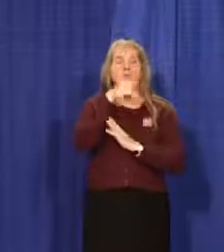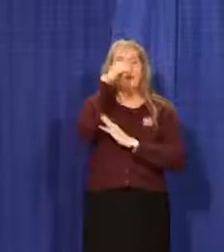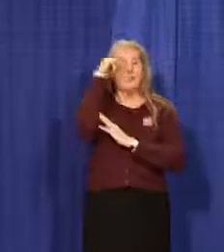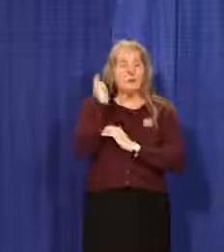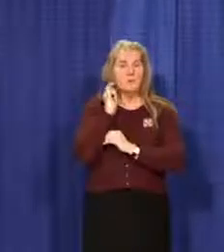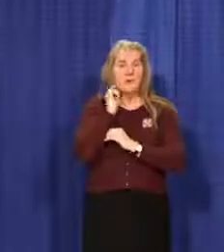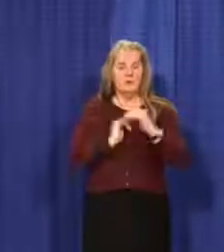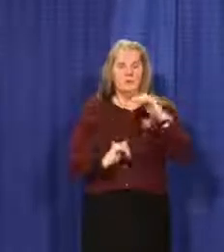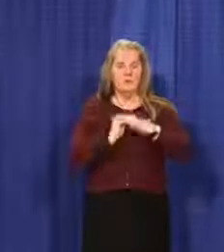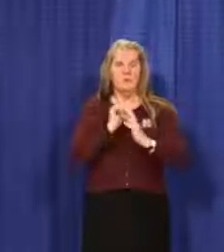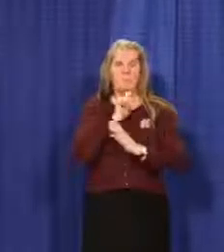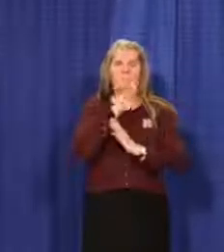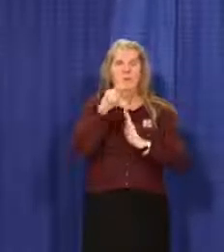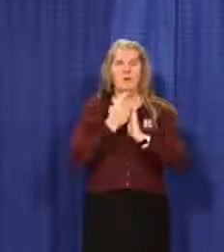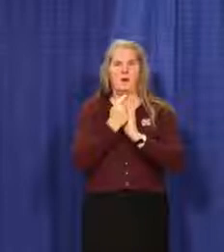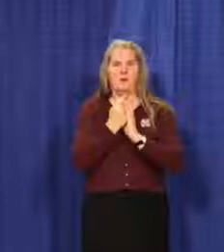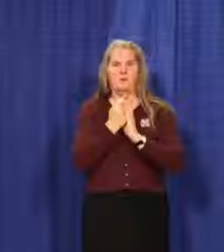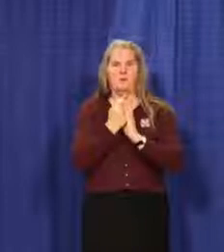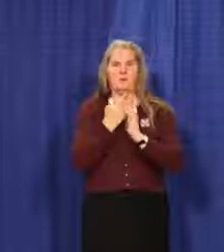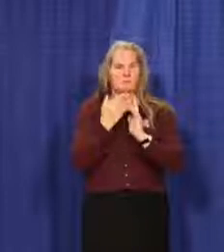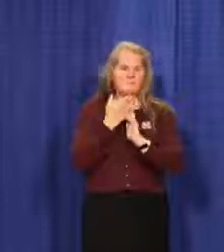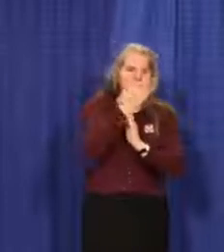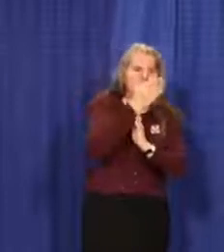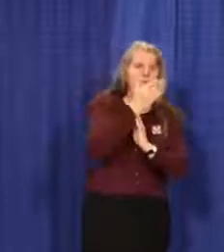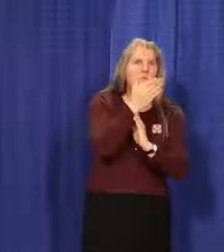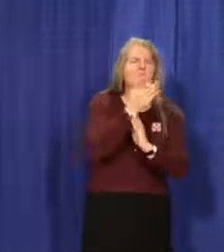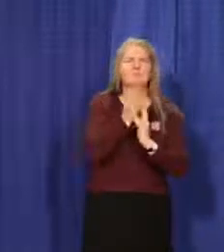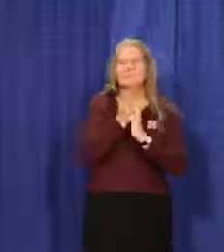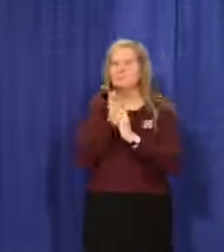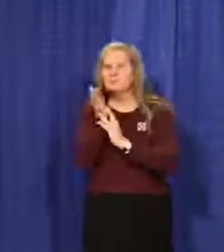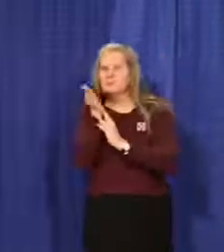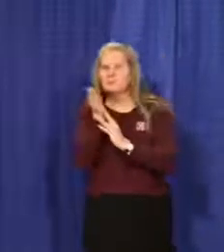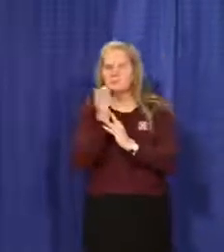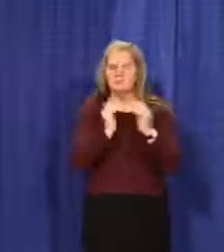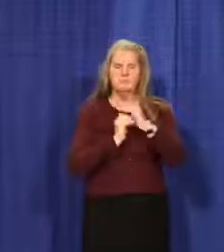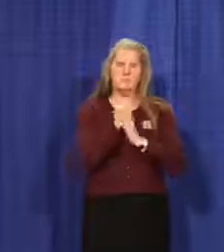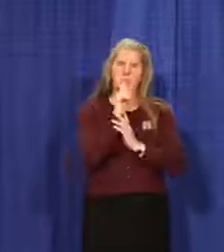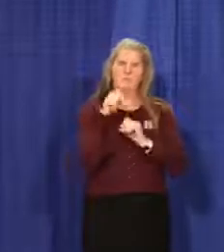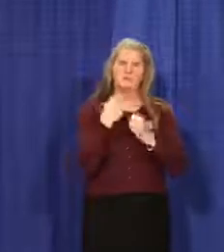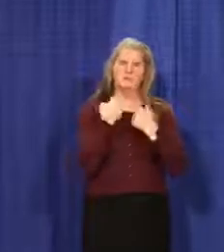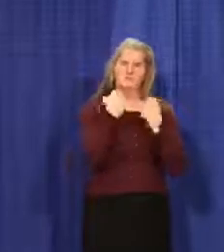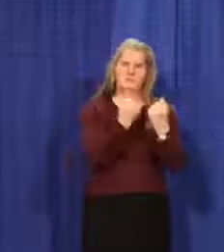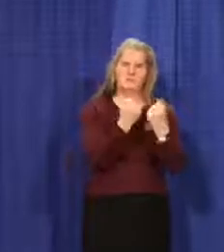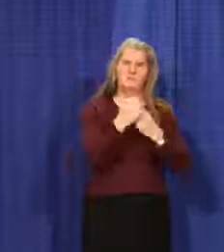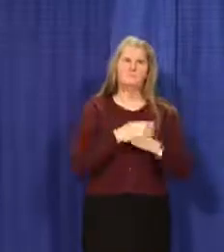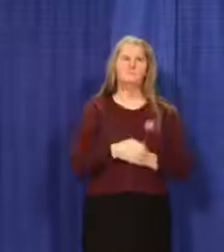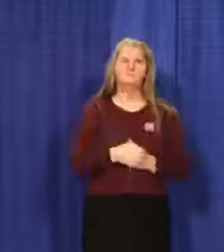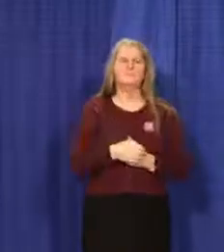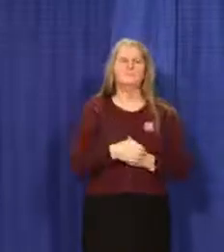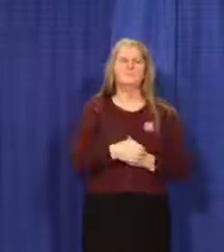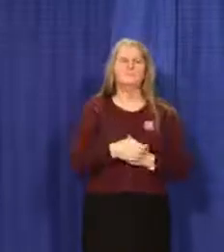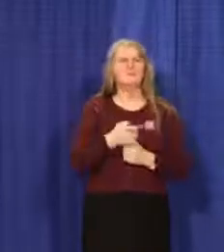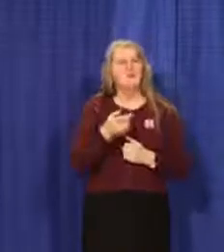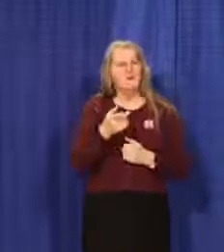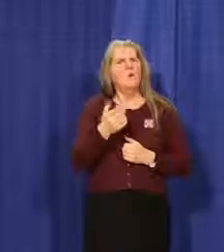within 24 hours for those travelling to neighbouring jurisdictions. We will continue to see